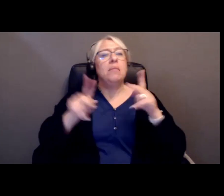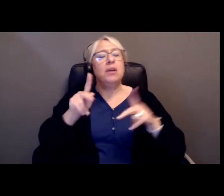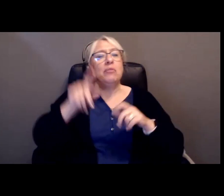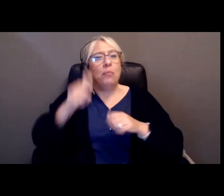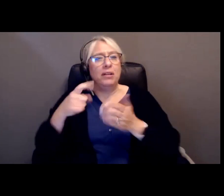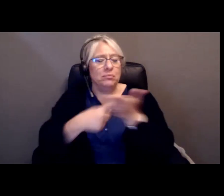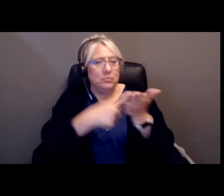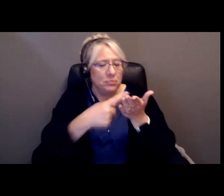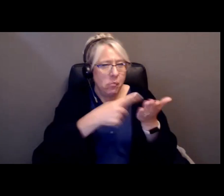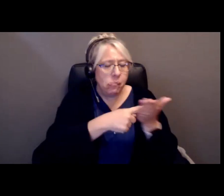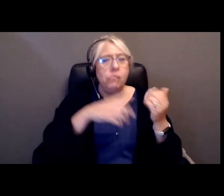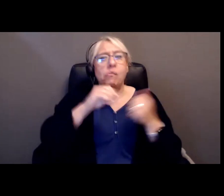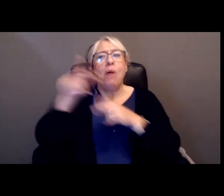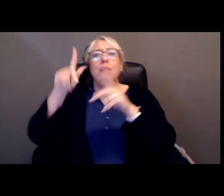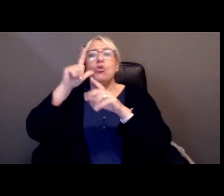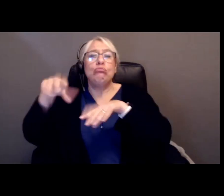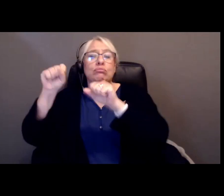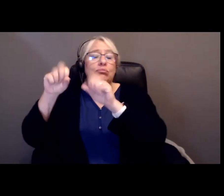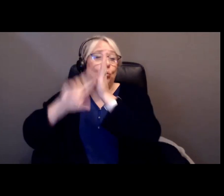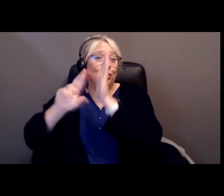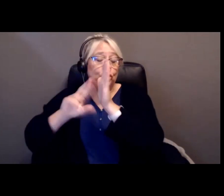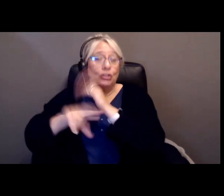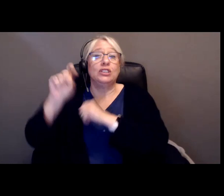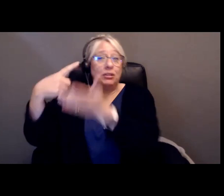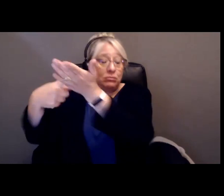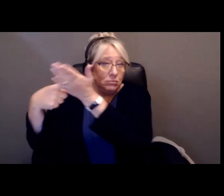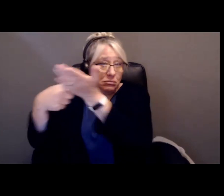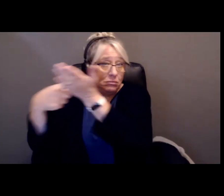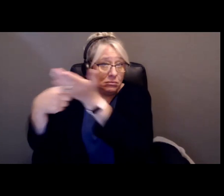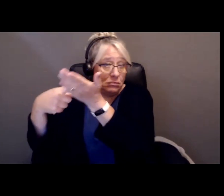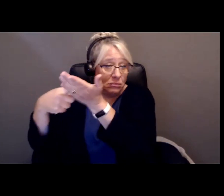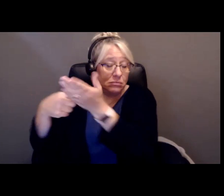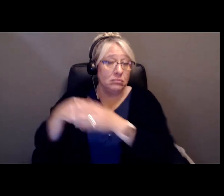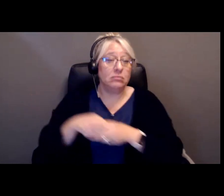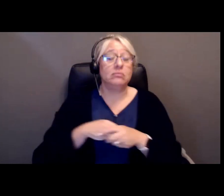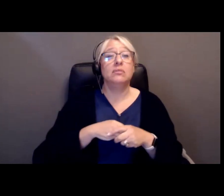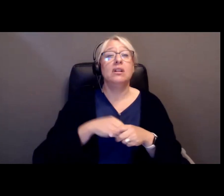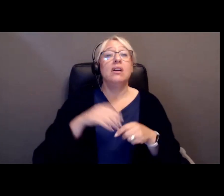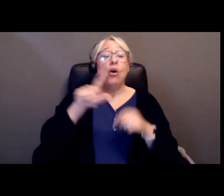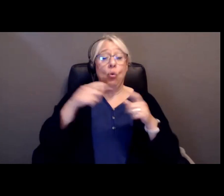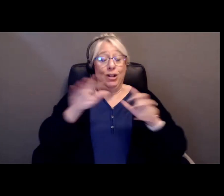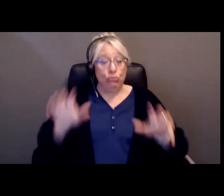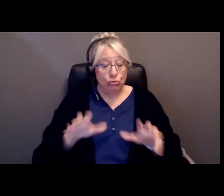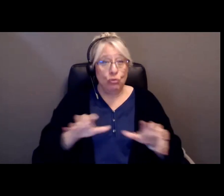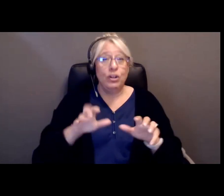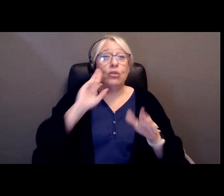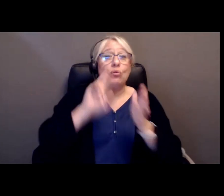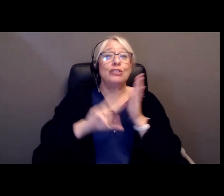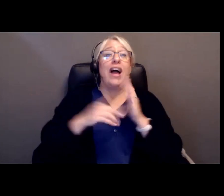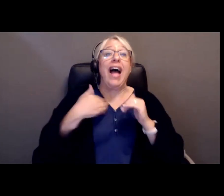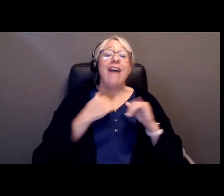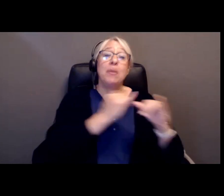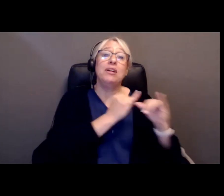and also when conducting the research, it's a good opportunity to have peers do the interviews if the